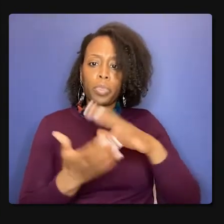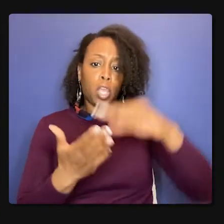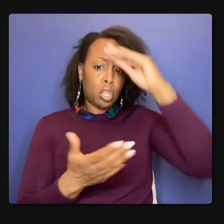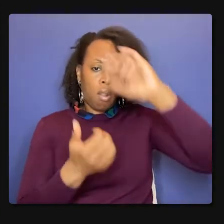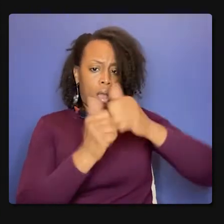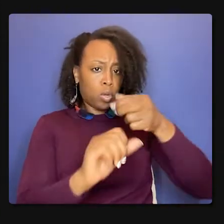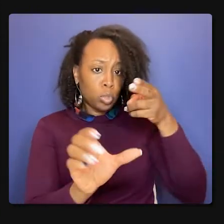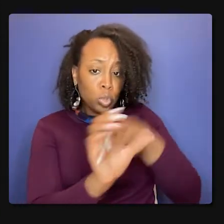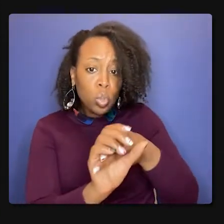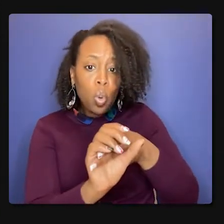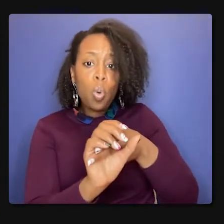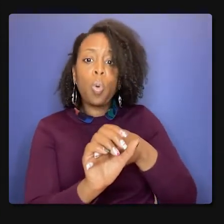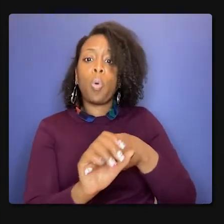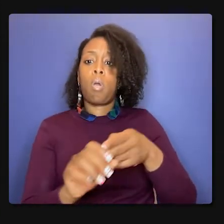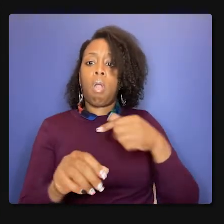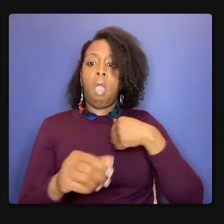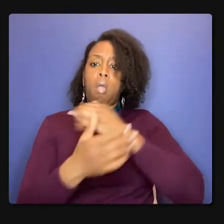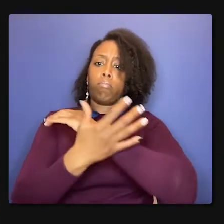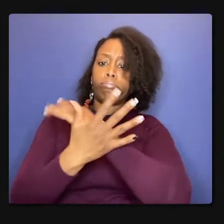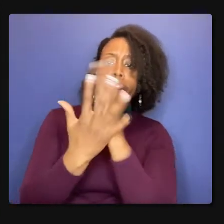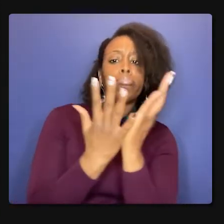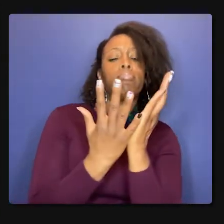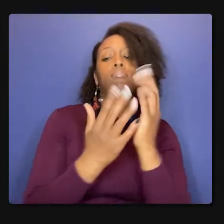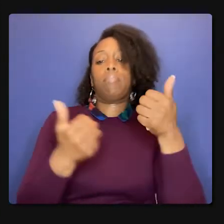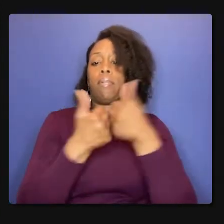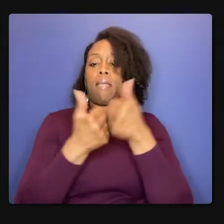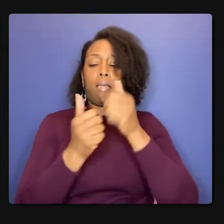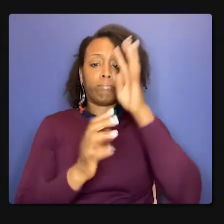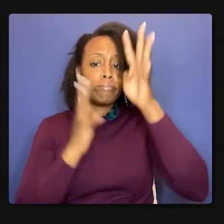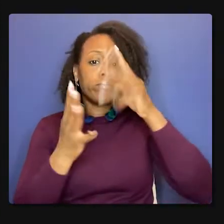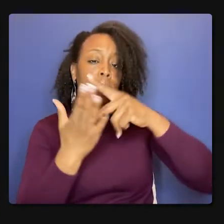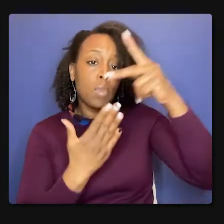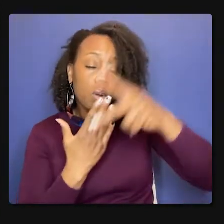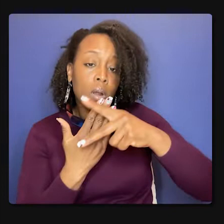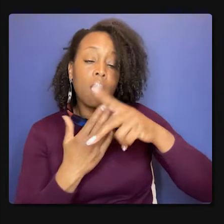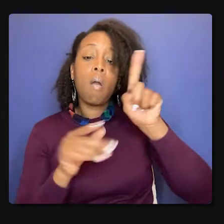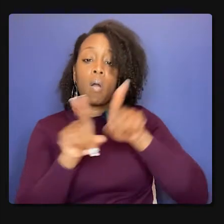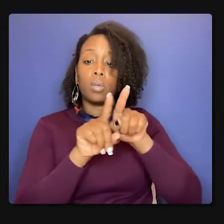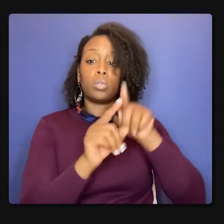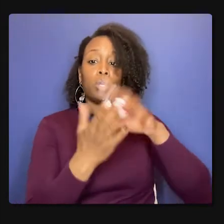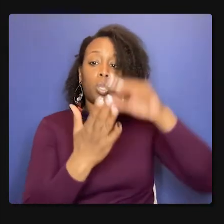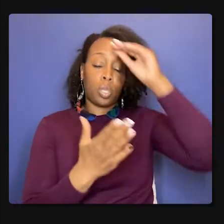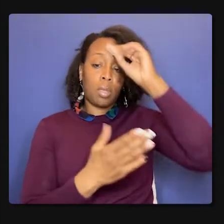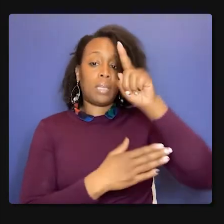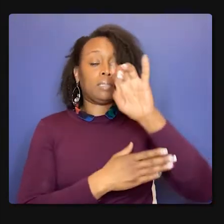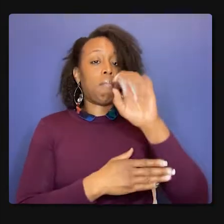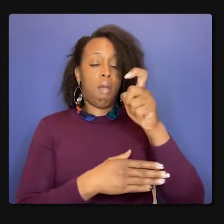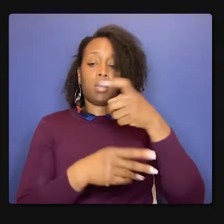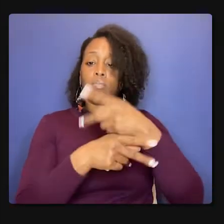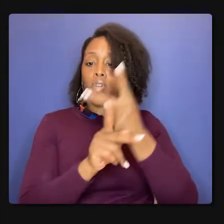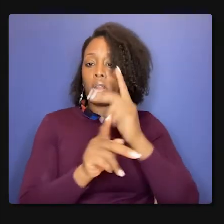our most comprehensive game creator program. And you'll learn about the Xbox product creation and launch process